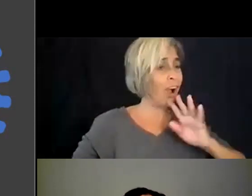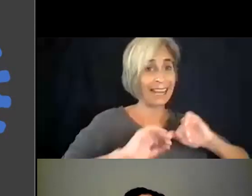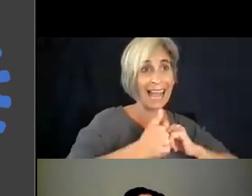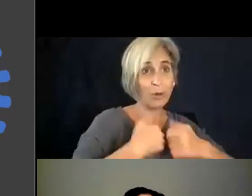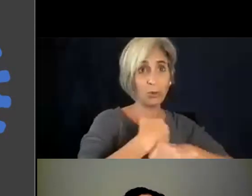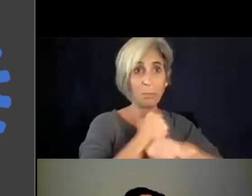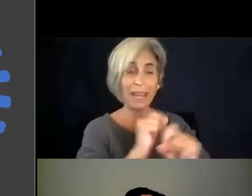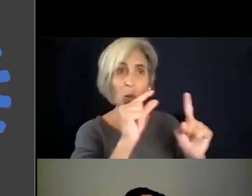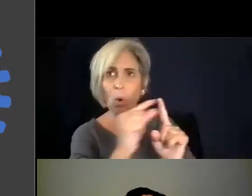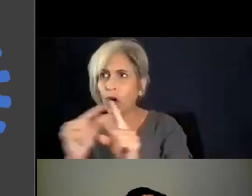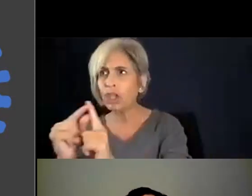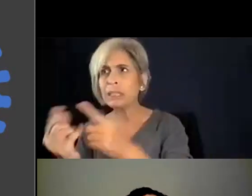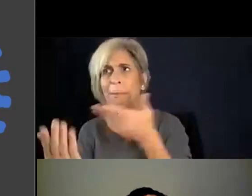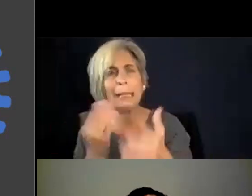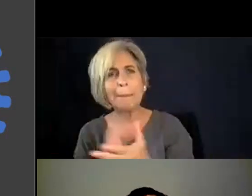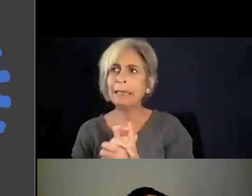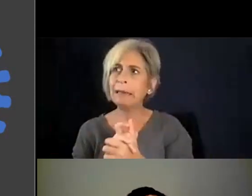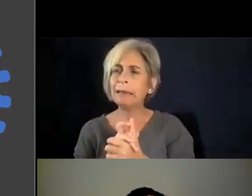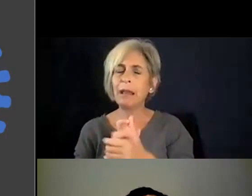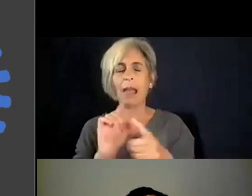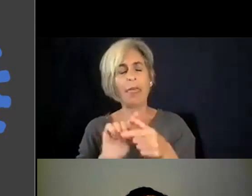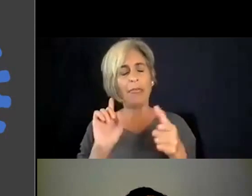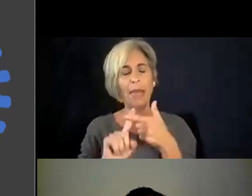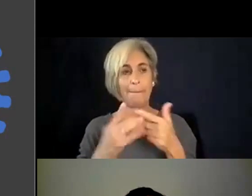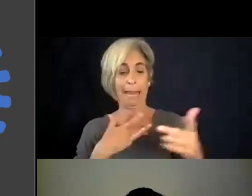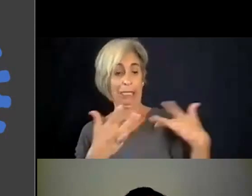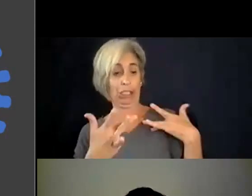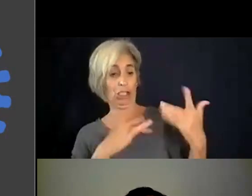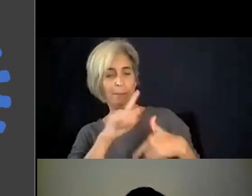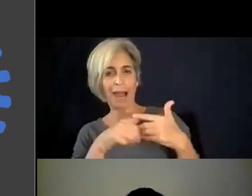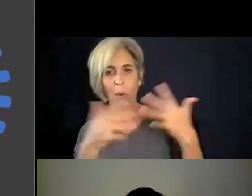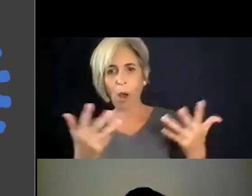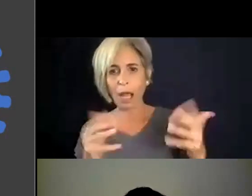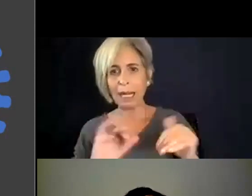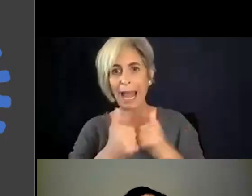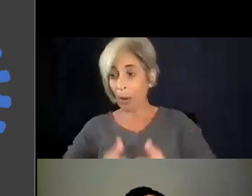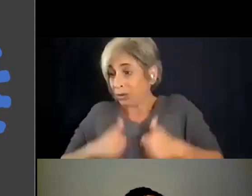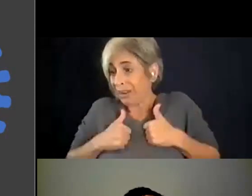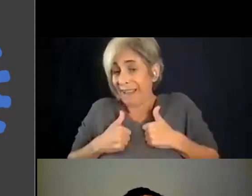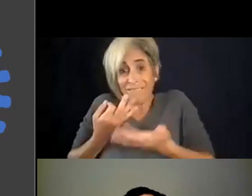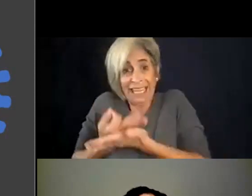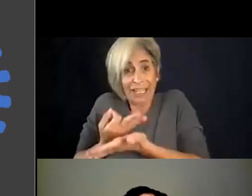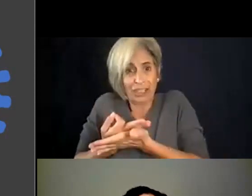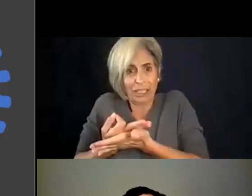Then finally I had a concern of how I would survive financially. Could I